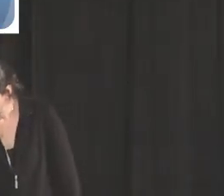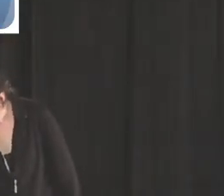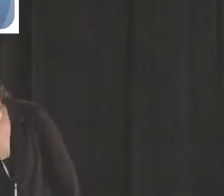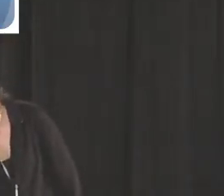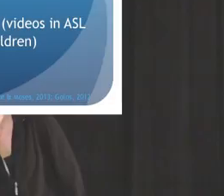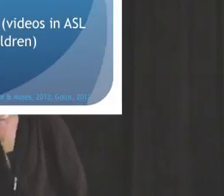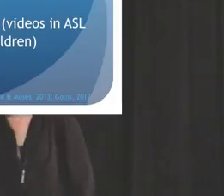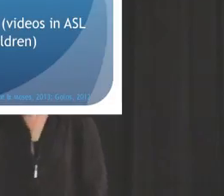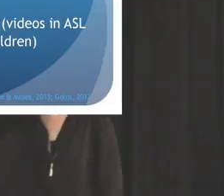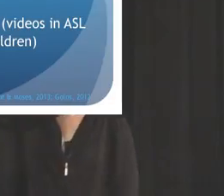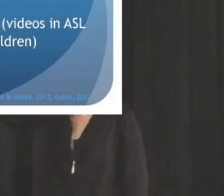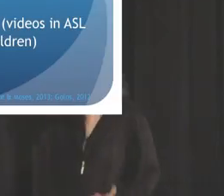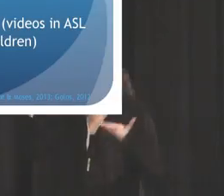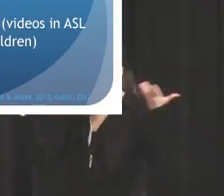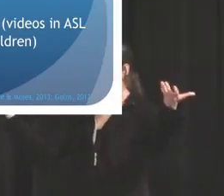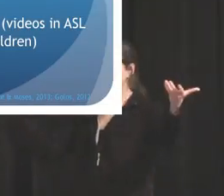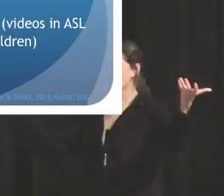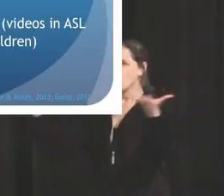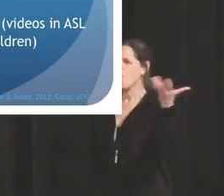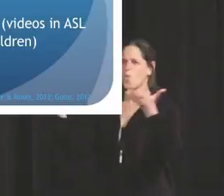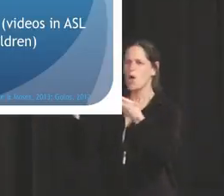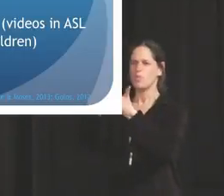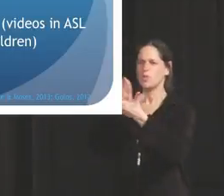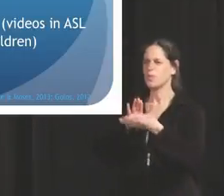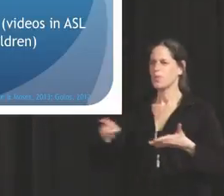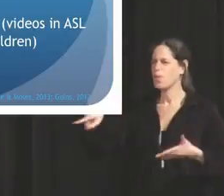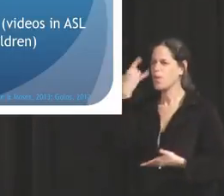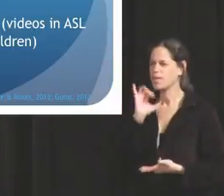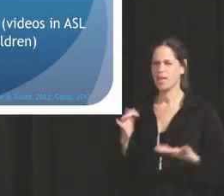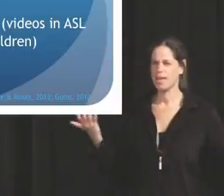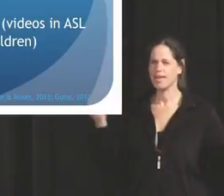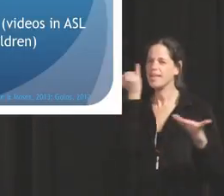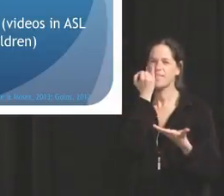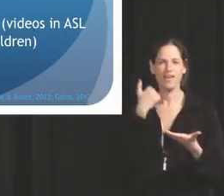It can actually improve their other relationships.